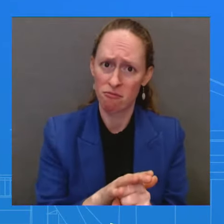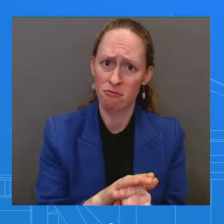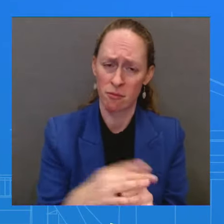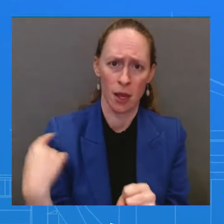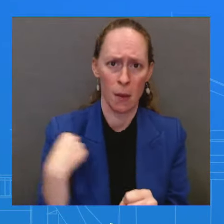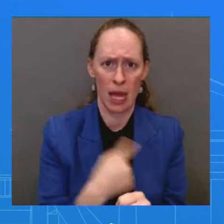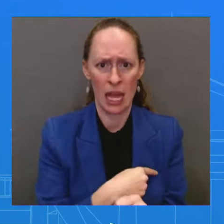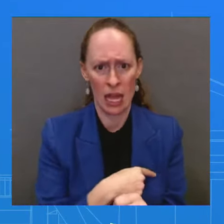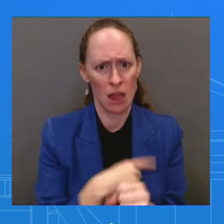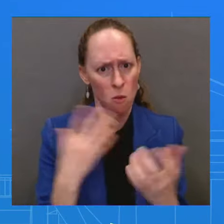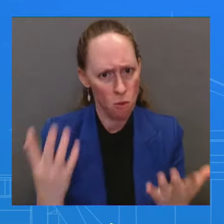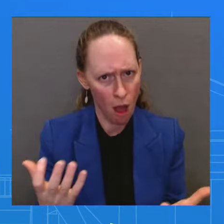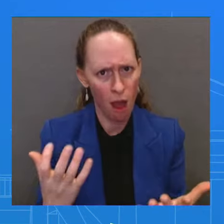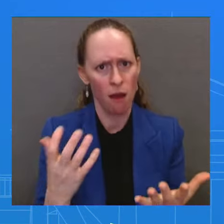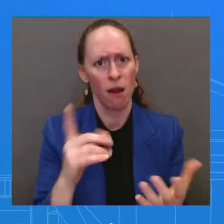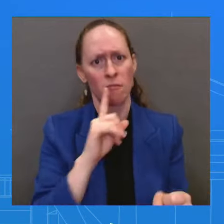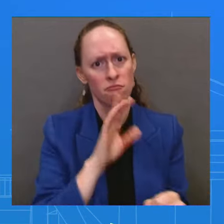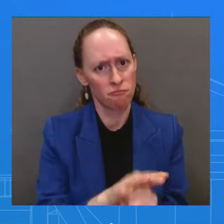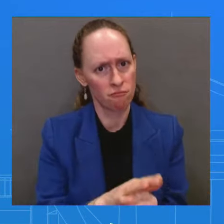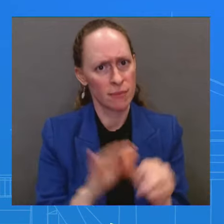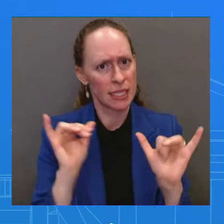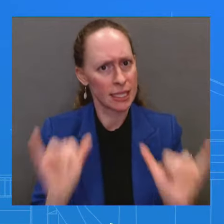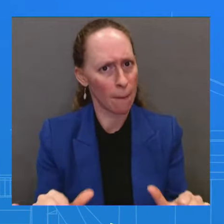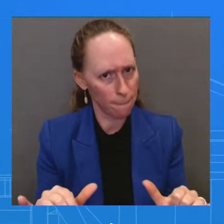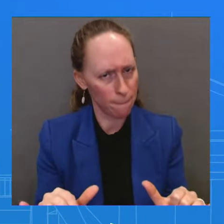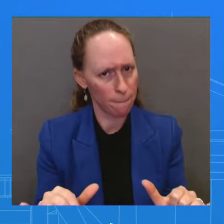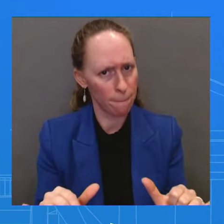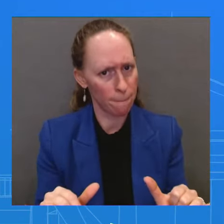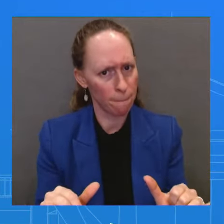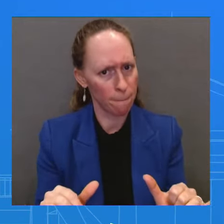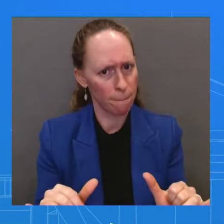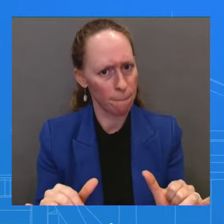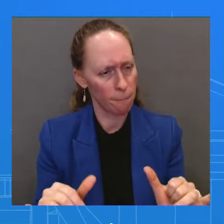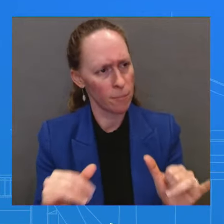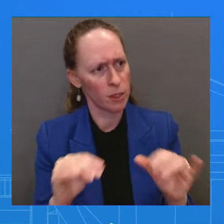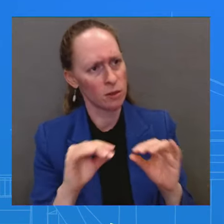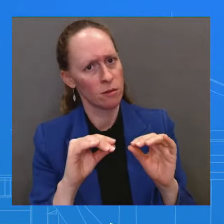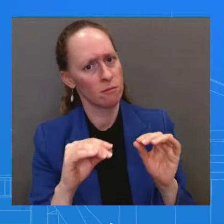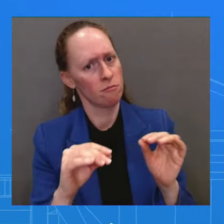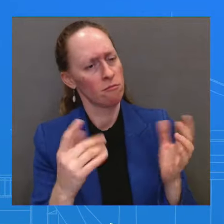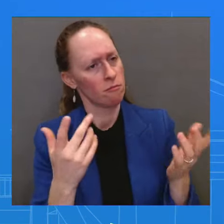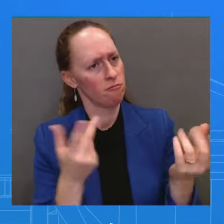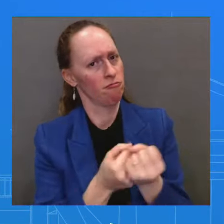And so, that -- nothing has changed there when -- they've been very public about that. Nothing has changed.